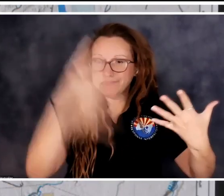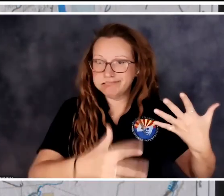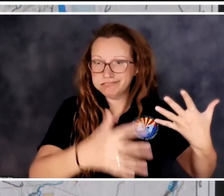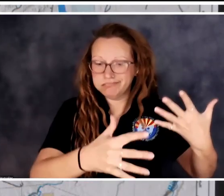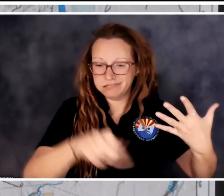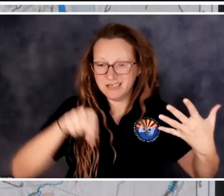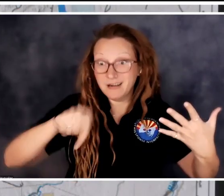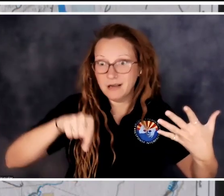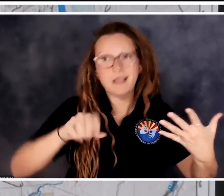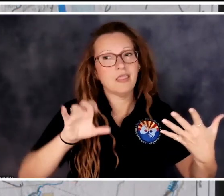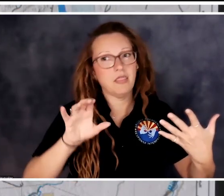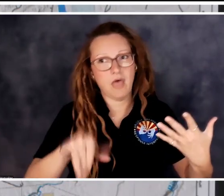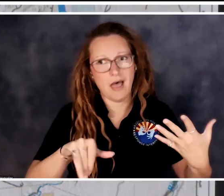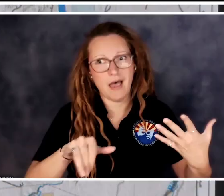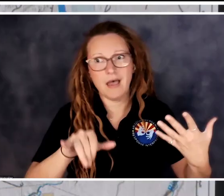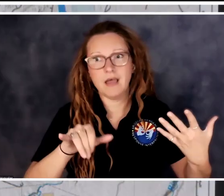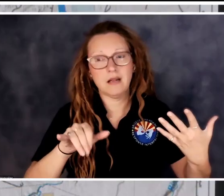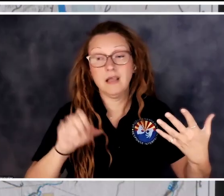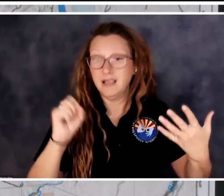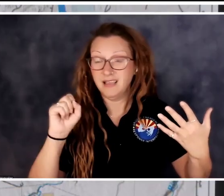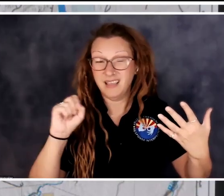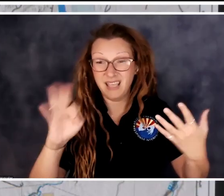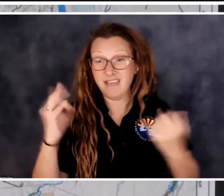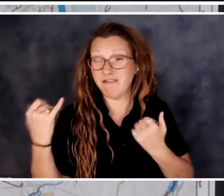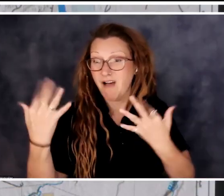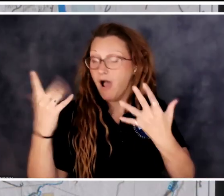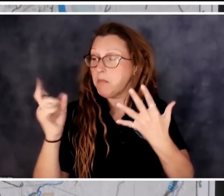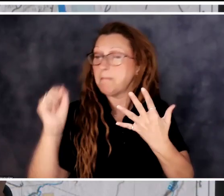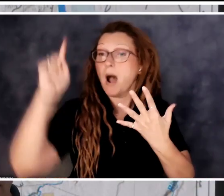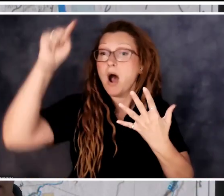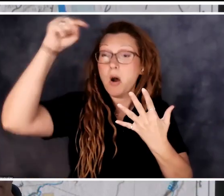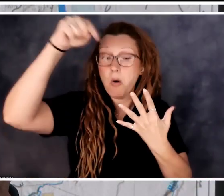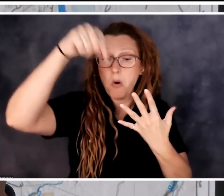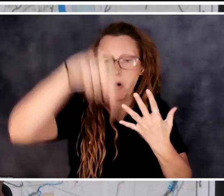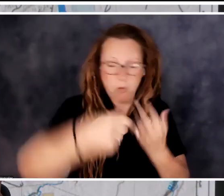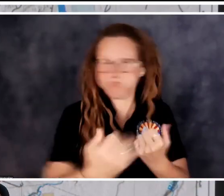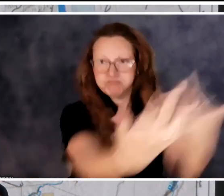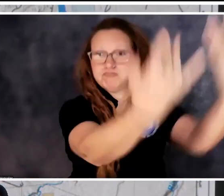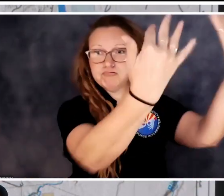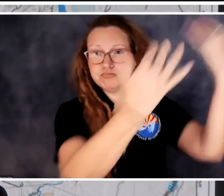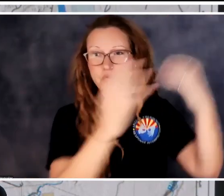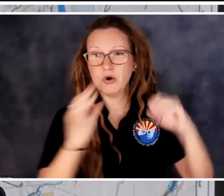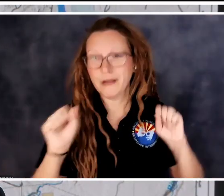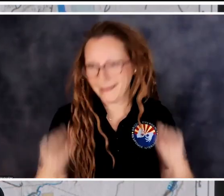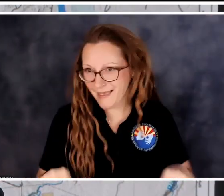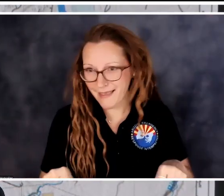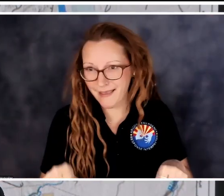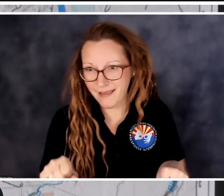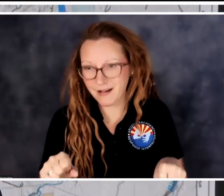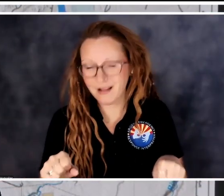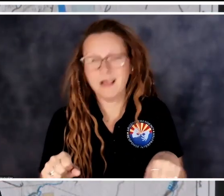and that dead and down material, that's what's going to be receptive to if we have spotting coming out of a burn.